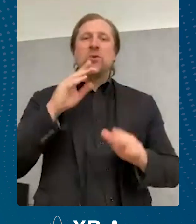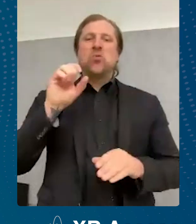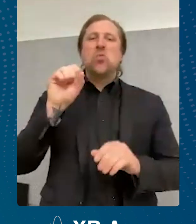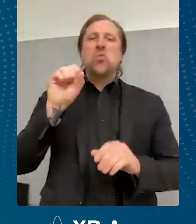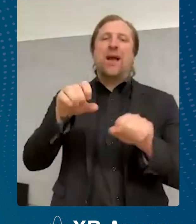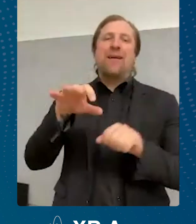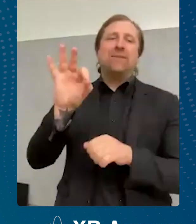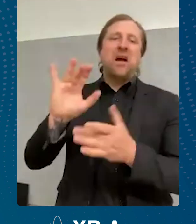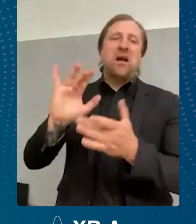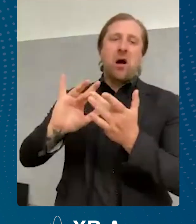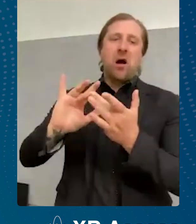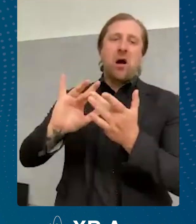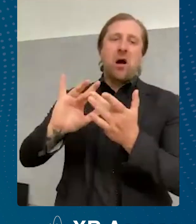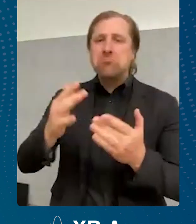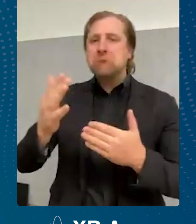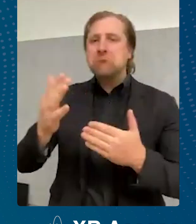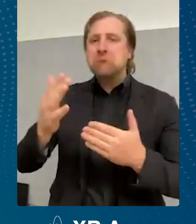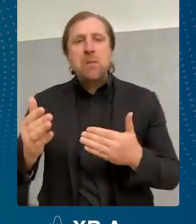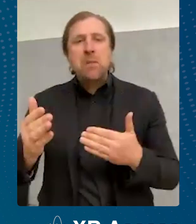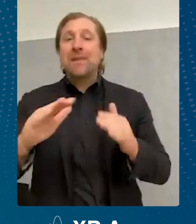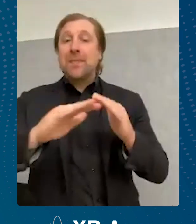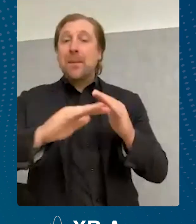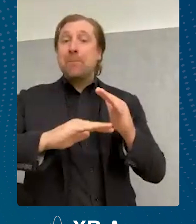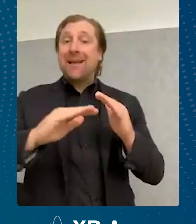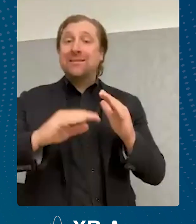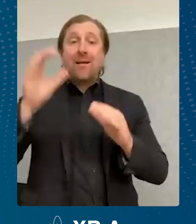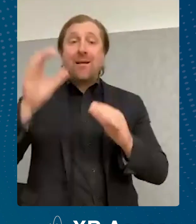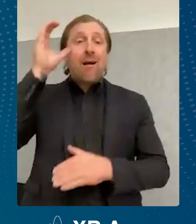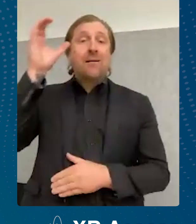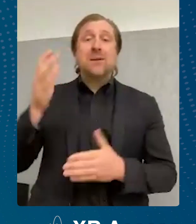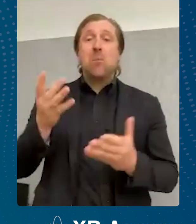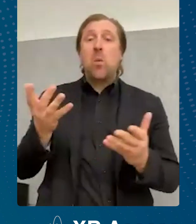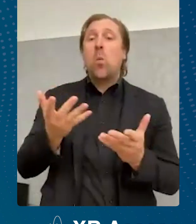Anyway, so let me tell you what the basic idea is. So a couple of years ago, we started